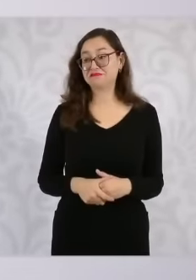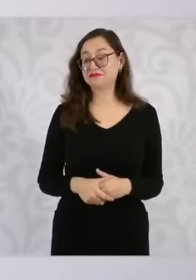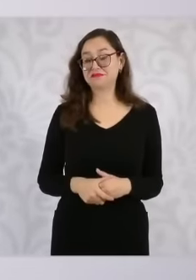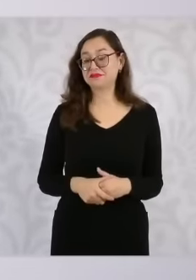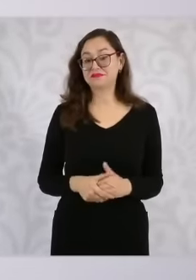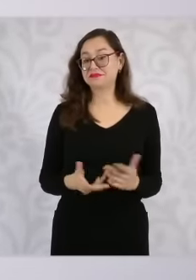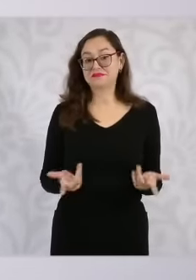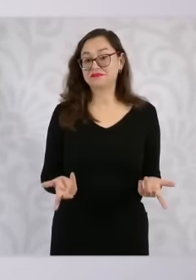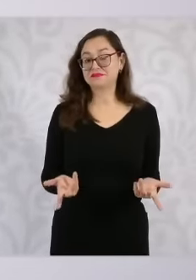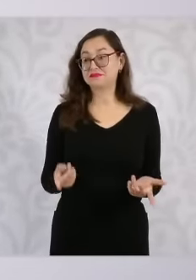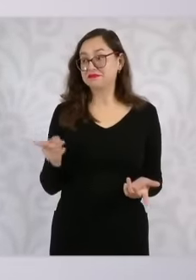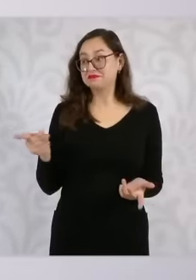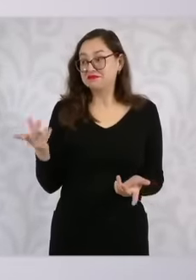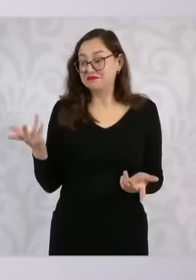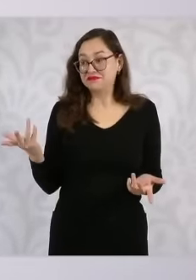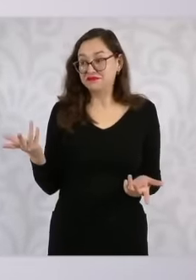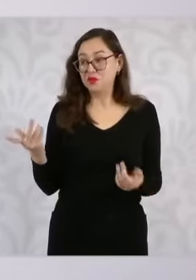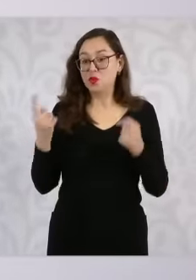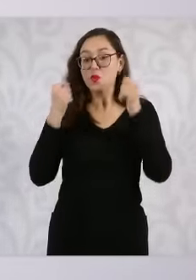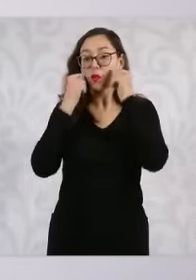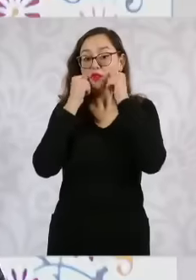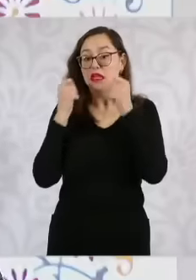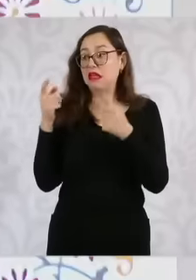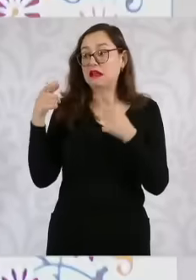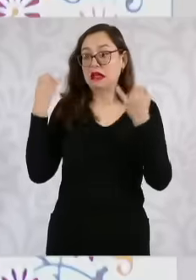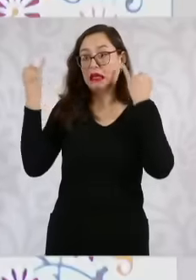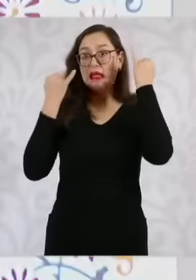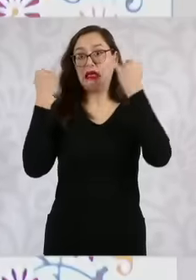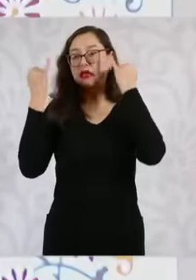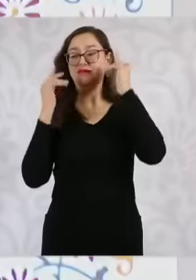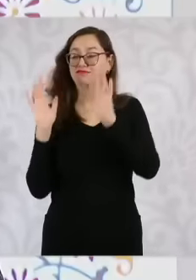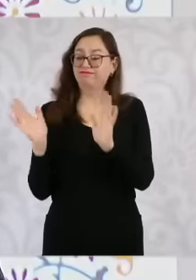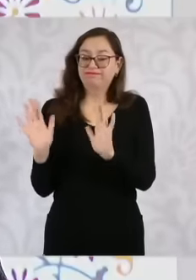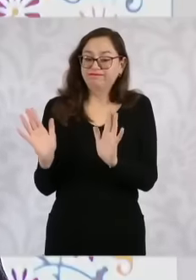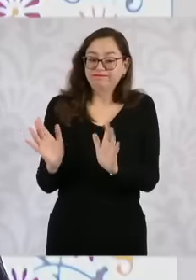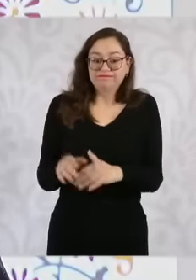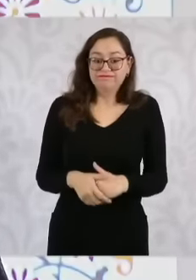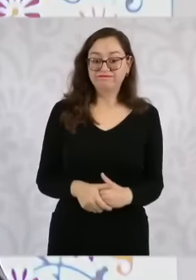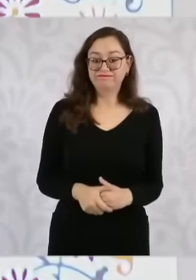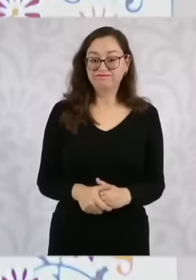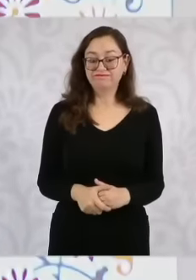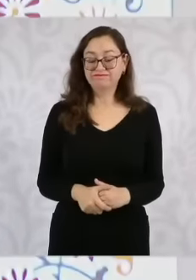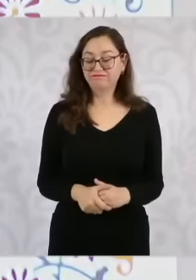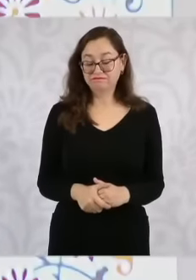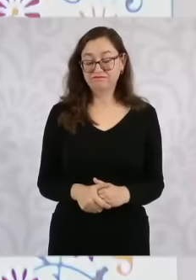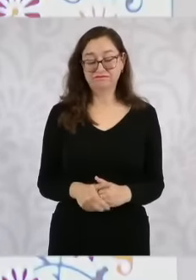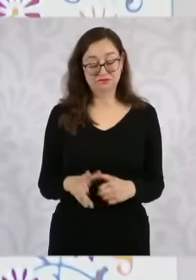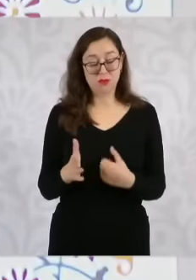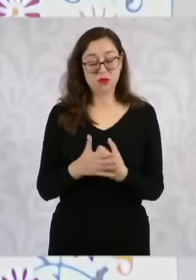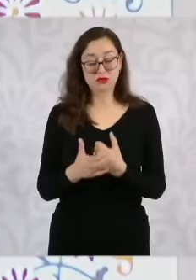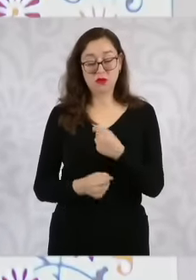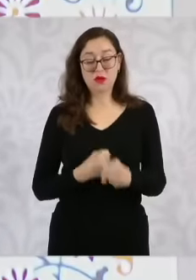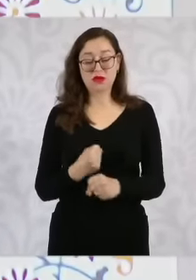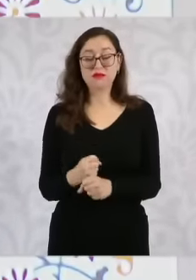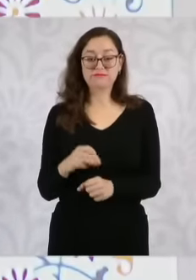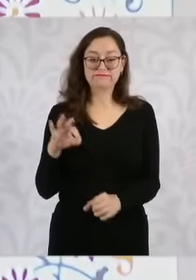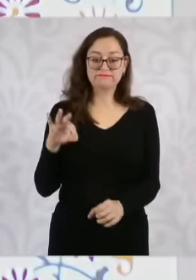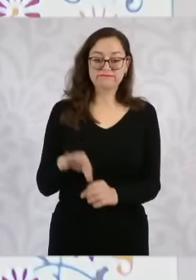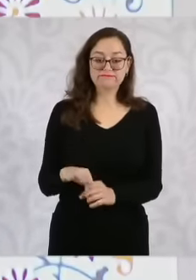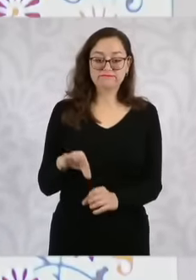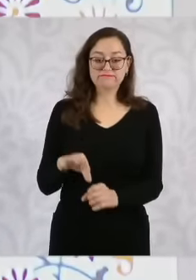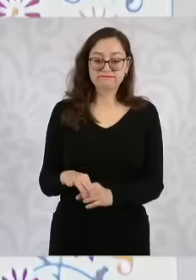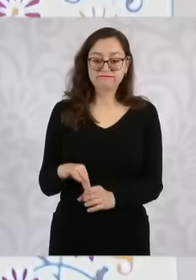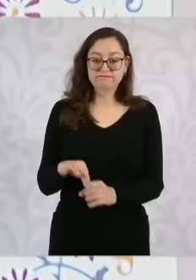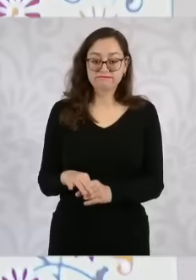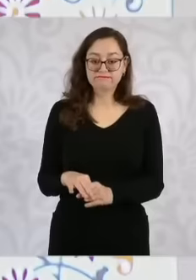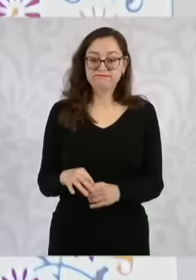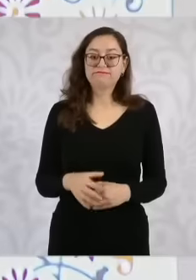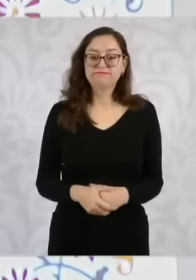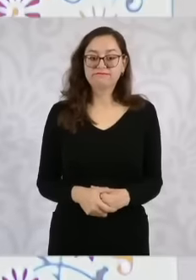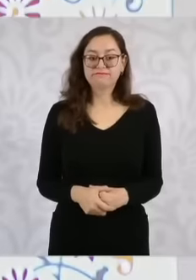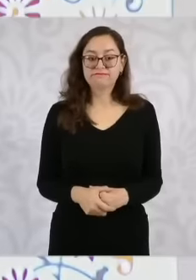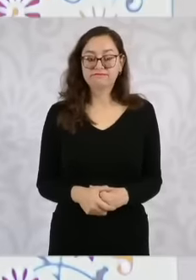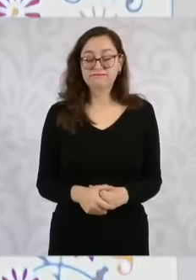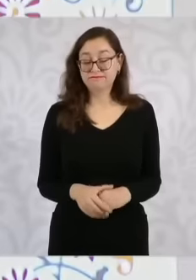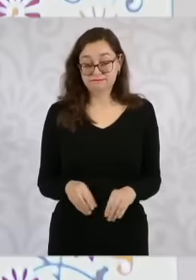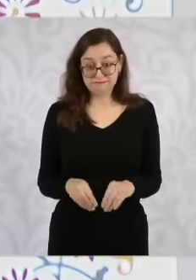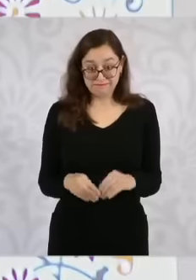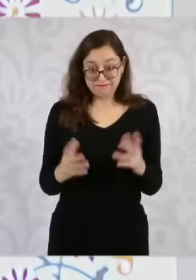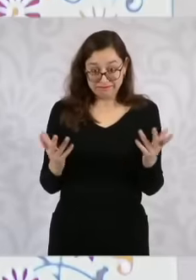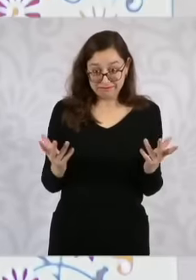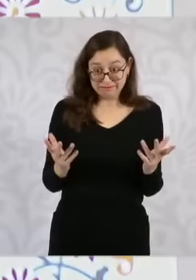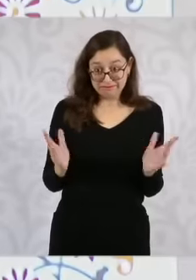to stop this reform then the election goes that has to be clear because it was the